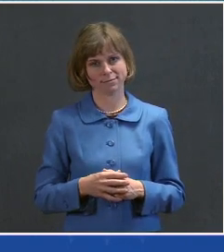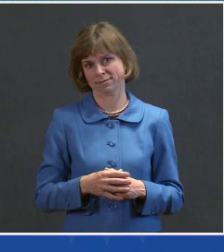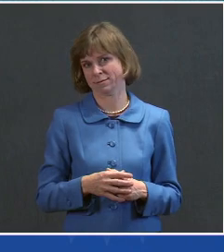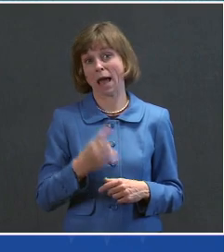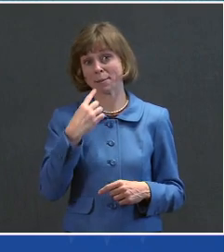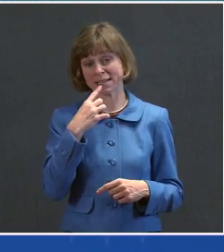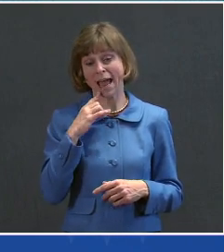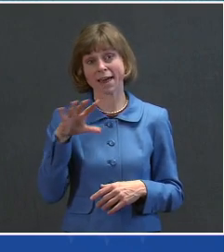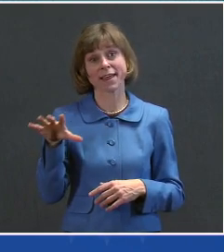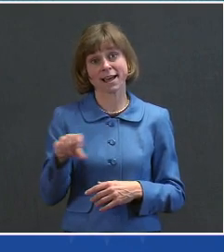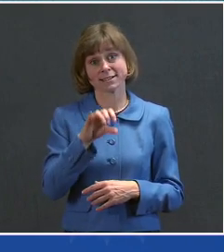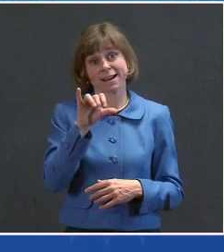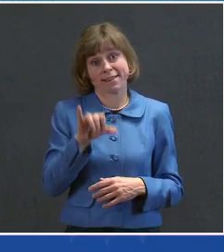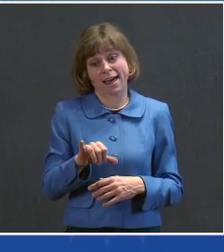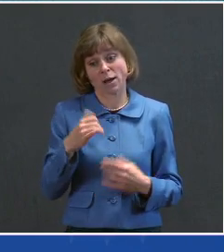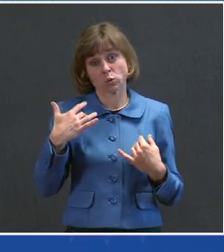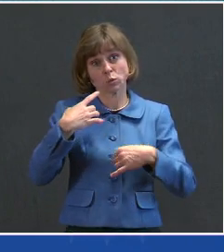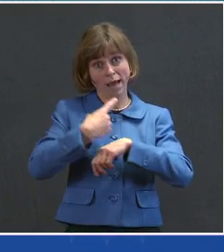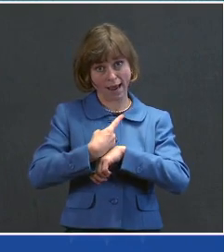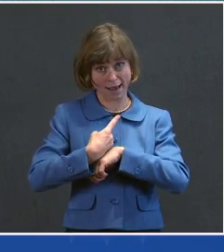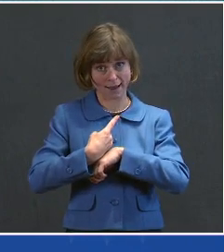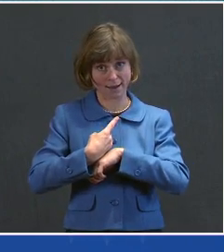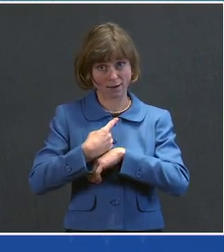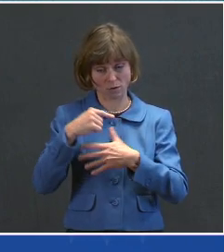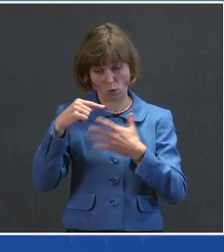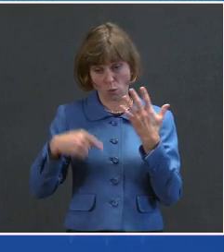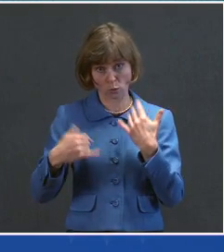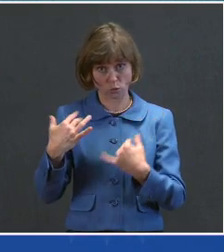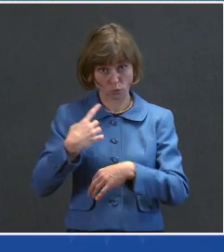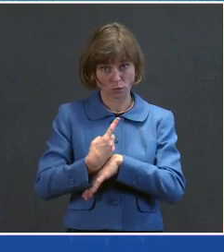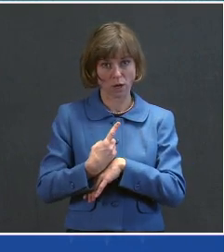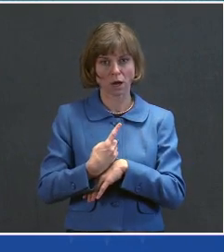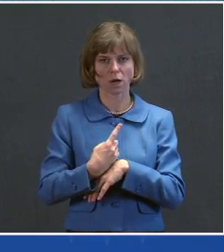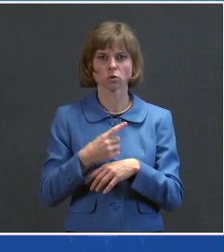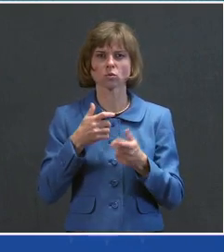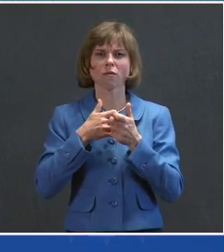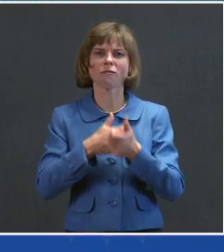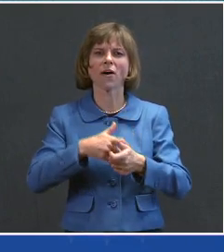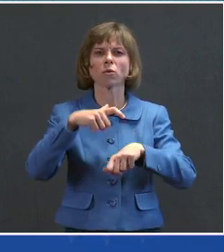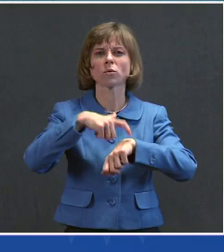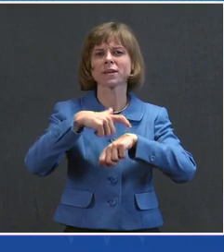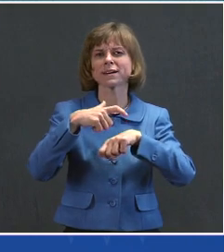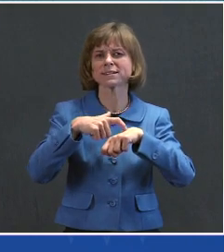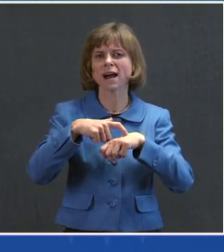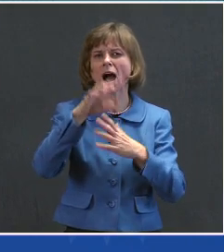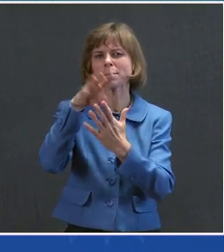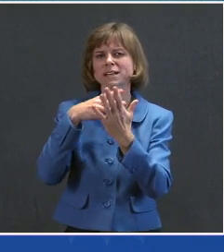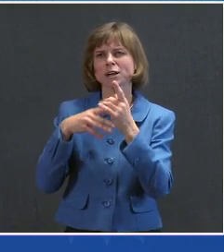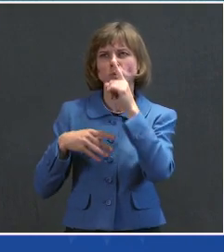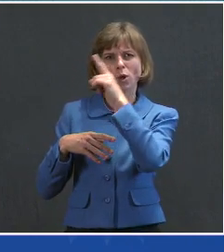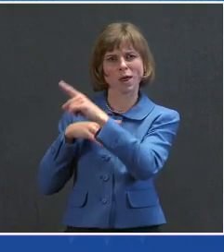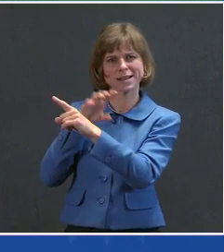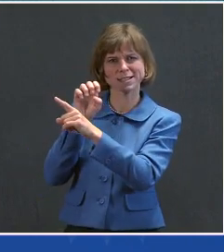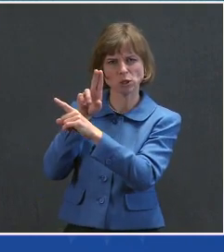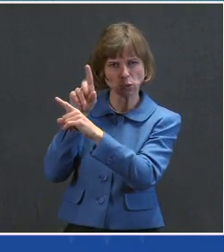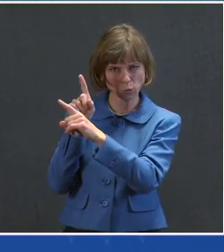in order to be in the same timeline as the European Union. There is an ongoing review.